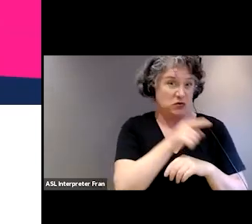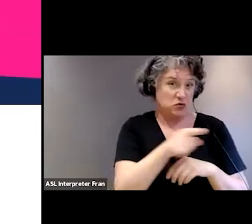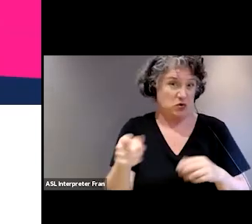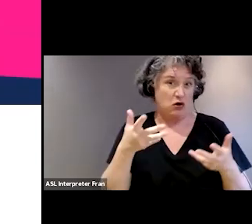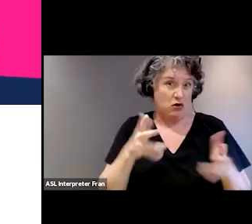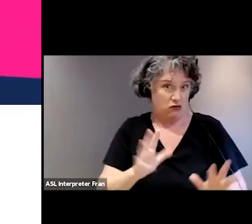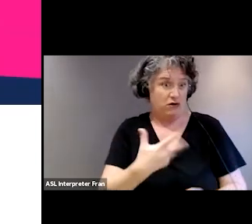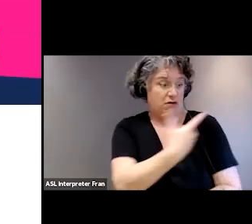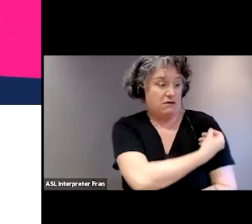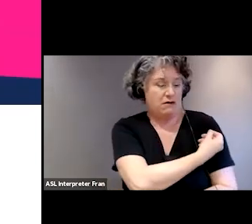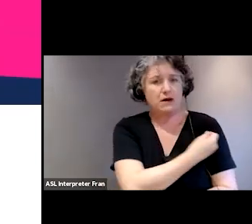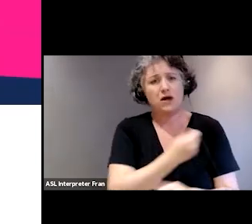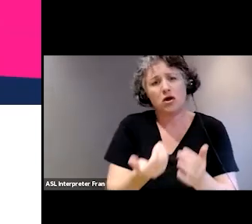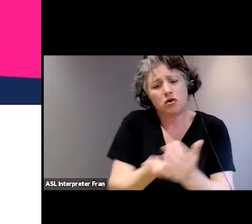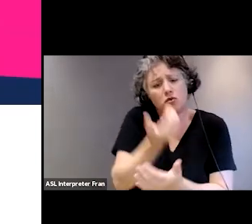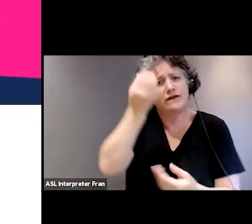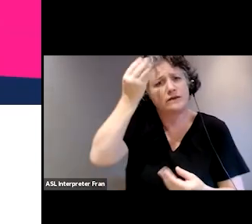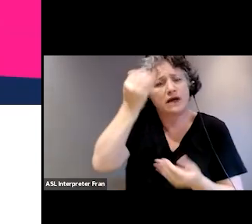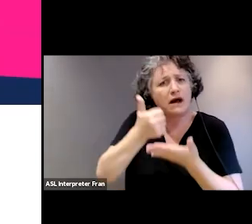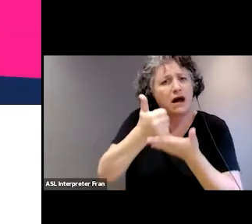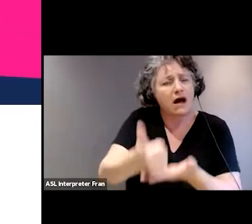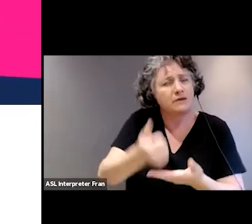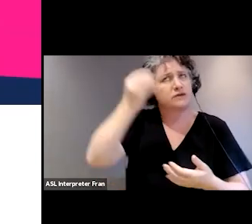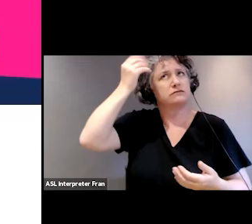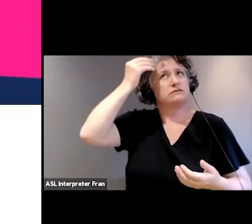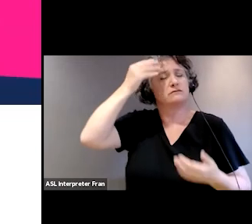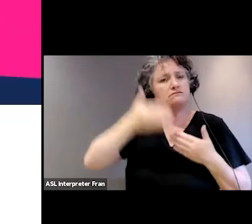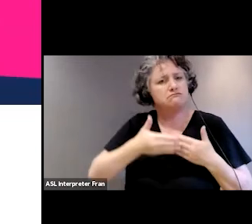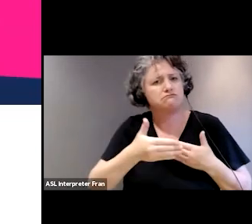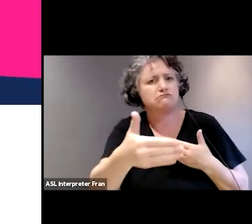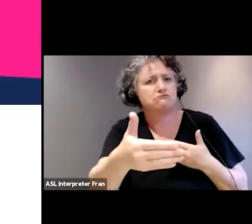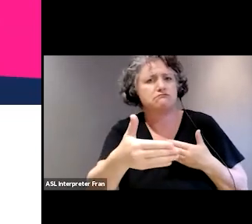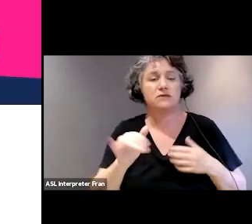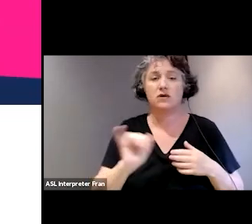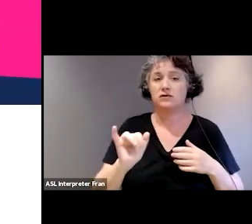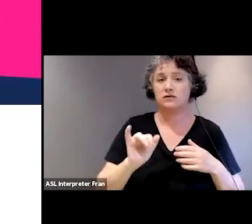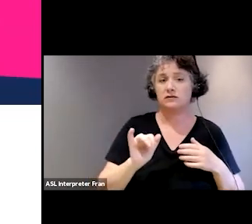do is share information in hopes of building vaccine